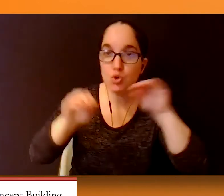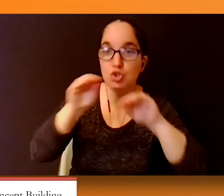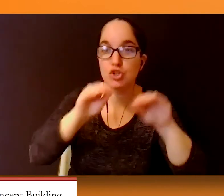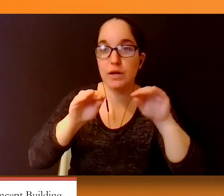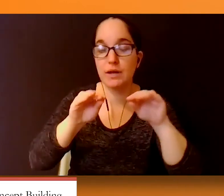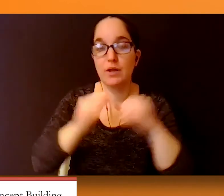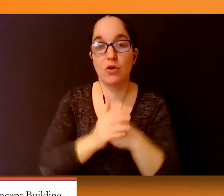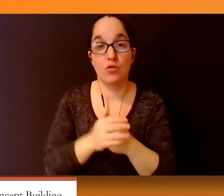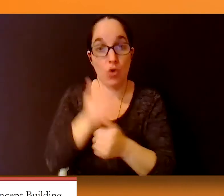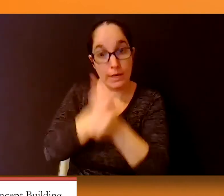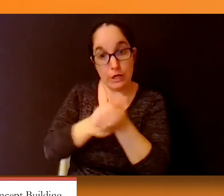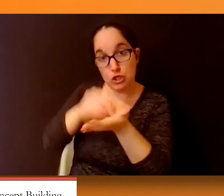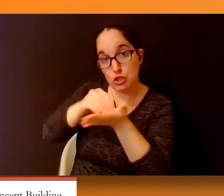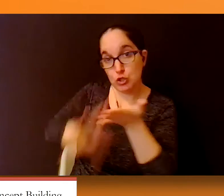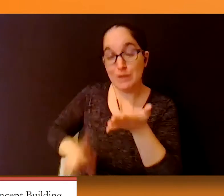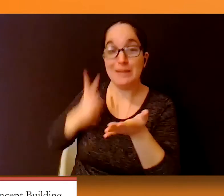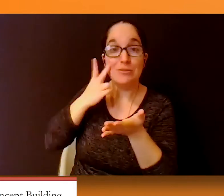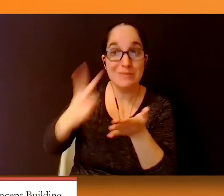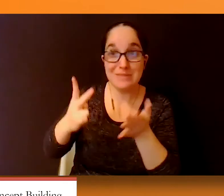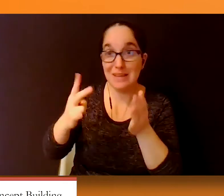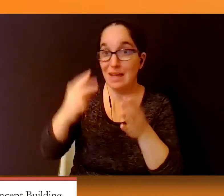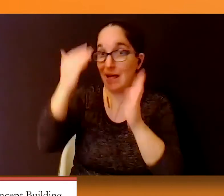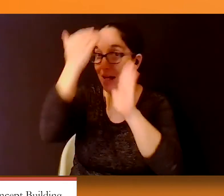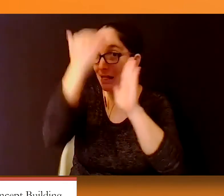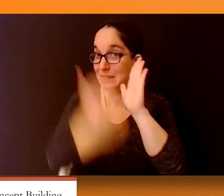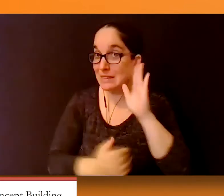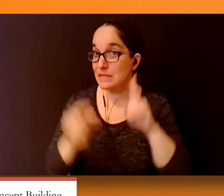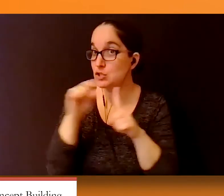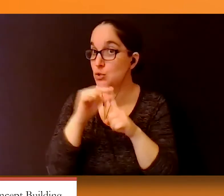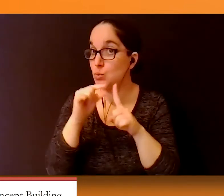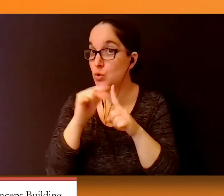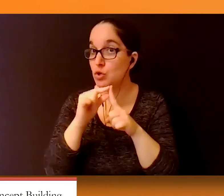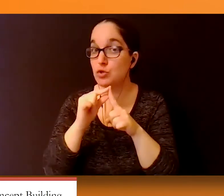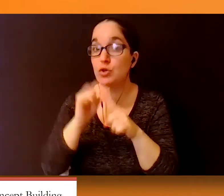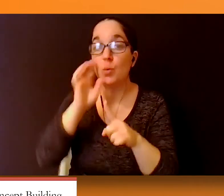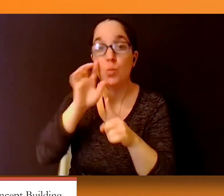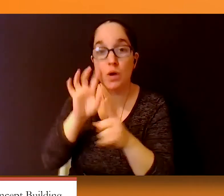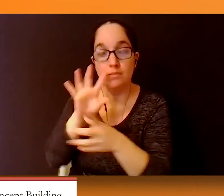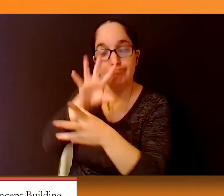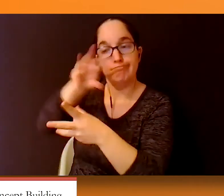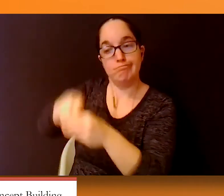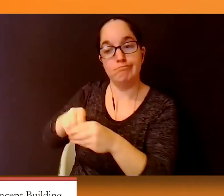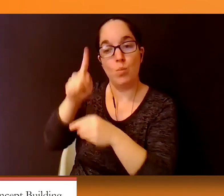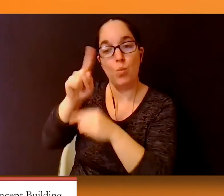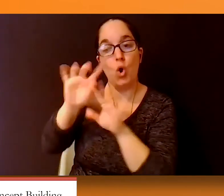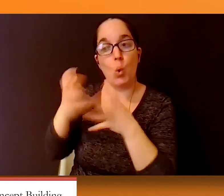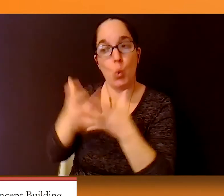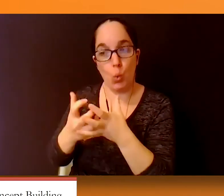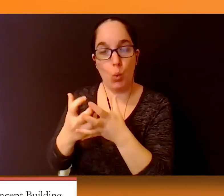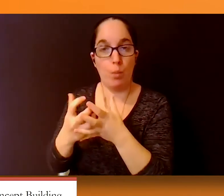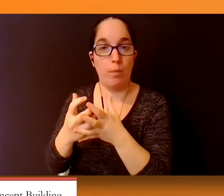So, they're--they're telling the students, "Here's all these words that you need to know and they're within this one category."